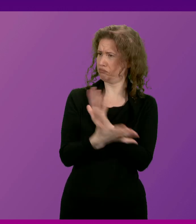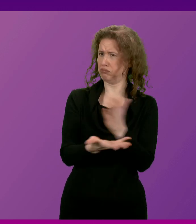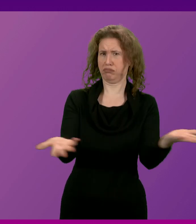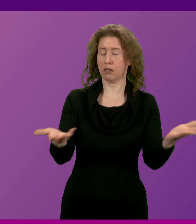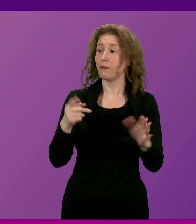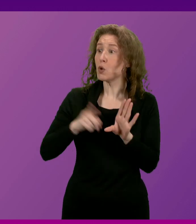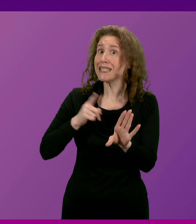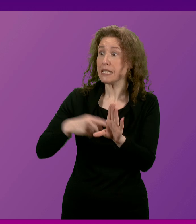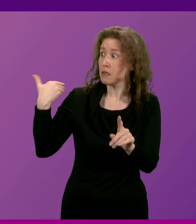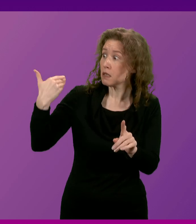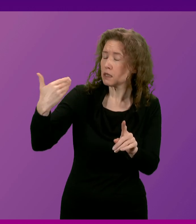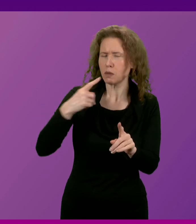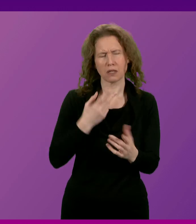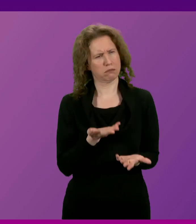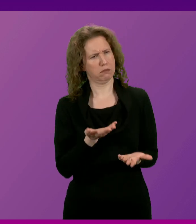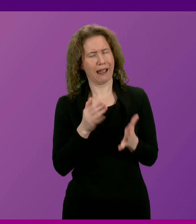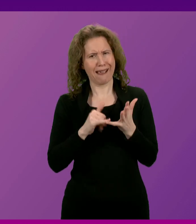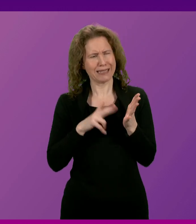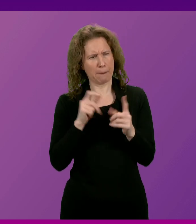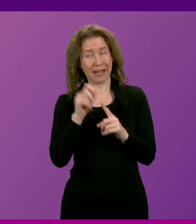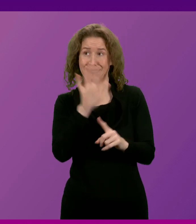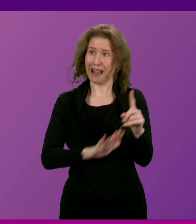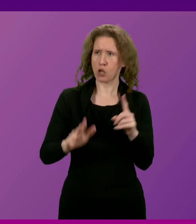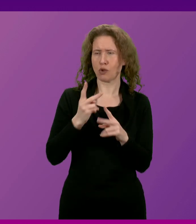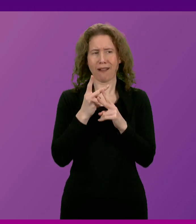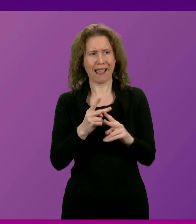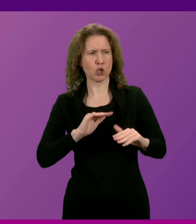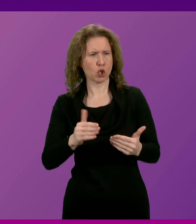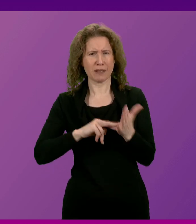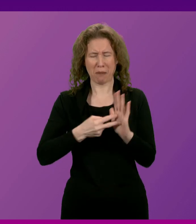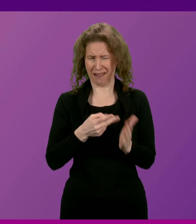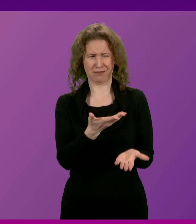Scottish Conservatives have said that the SNP’s national care service plans were a complete mess.